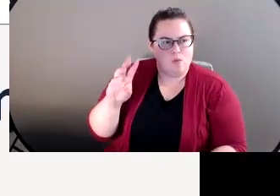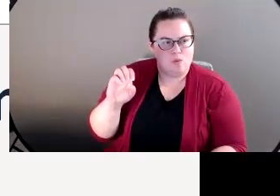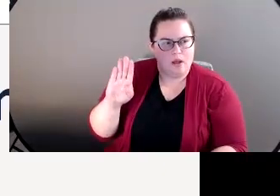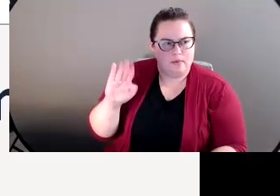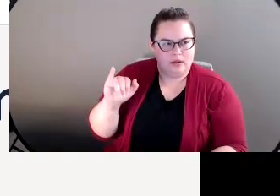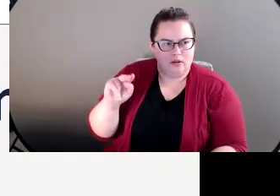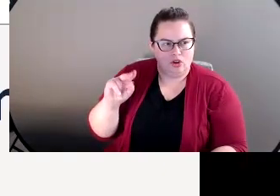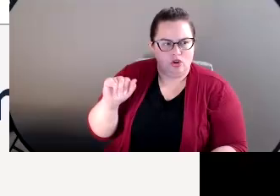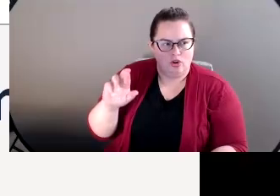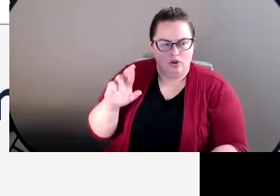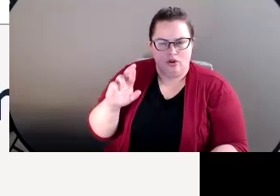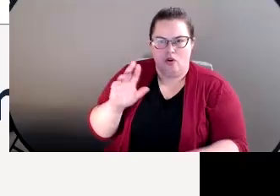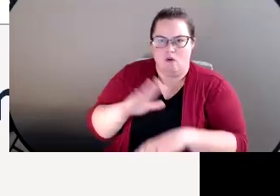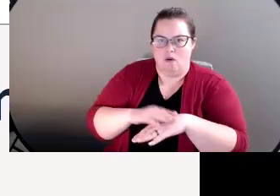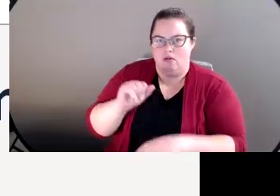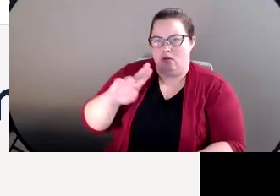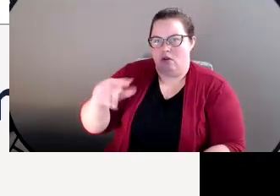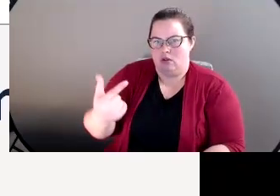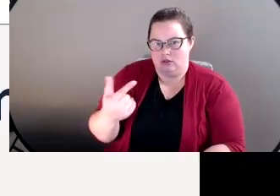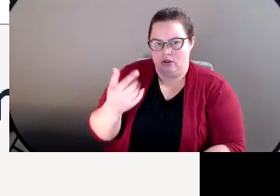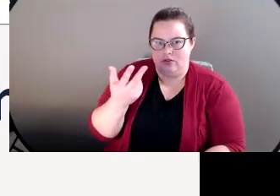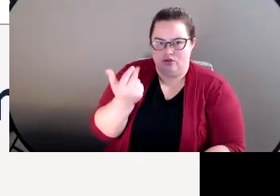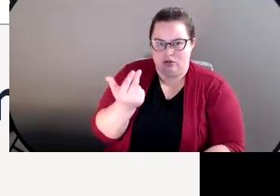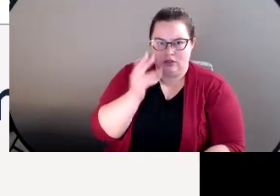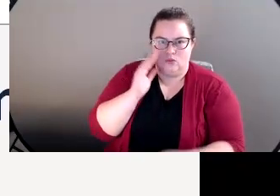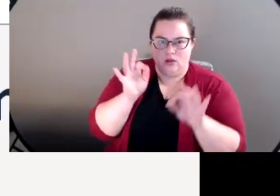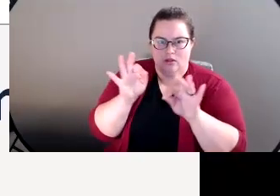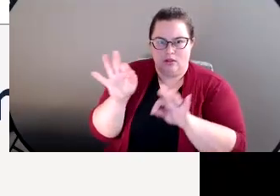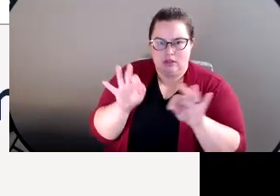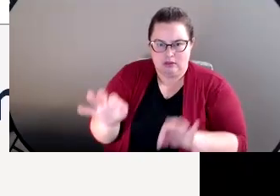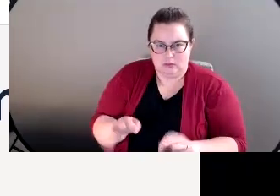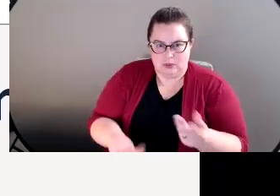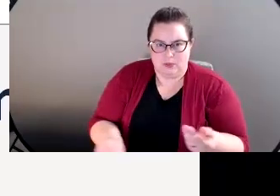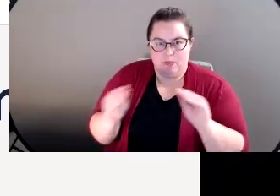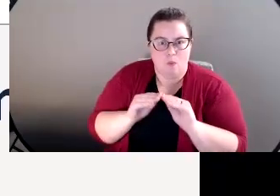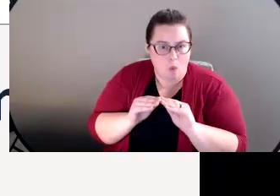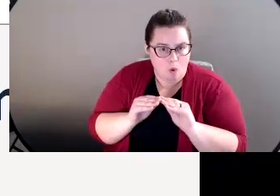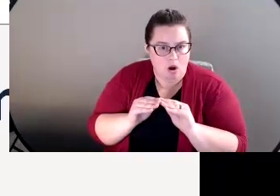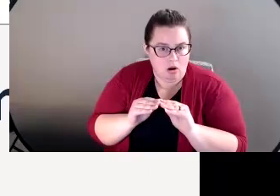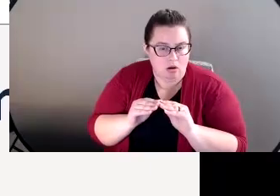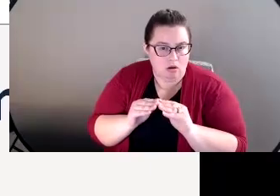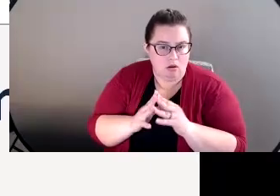13th that will go over this. Will give you some guidance